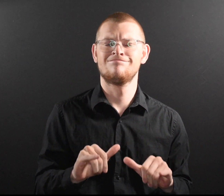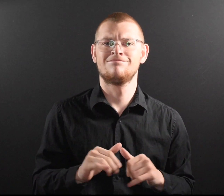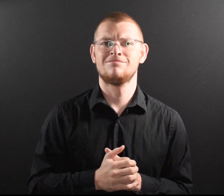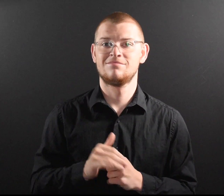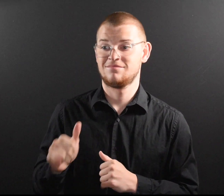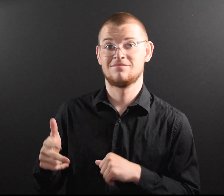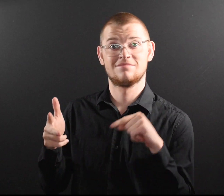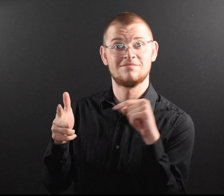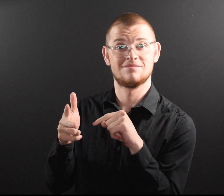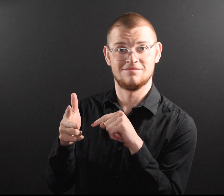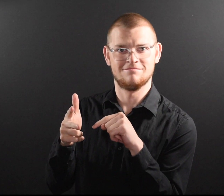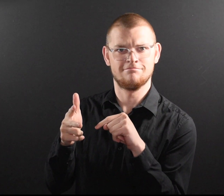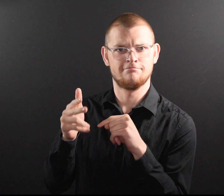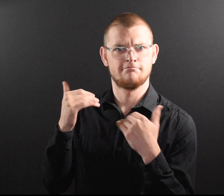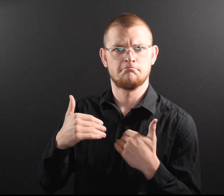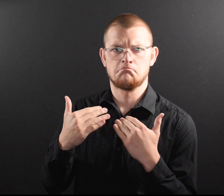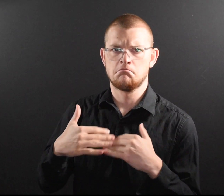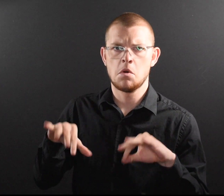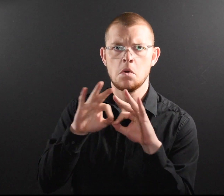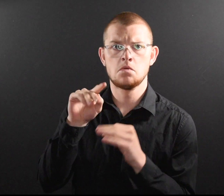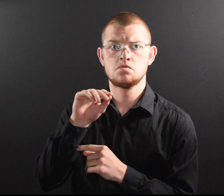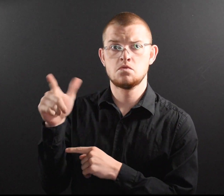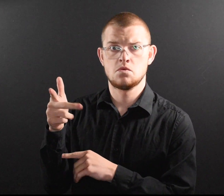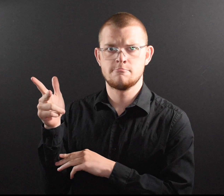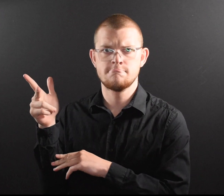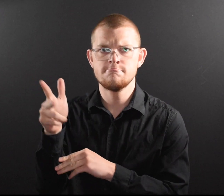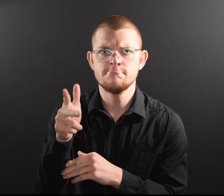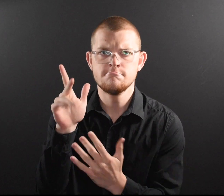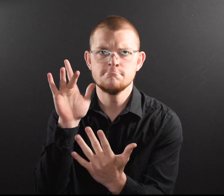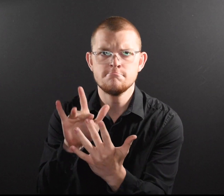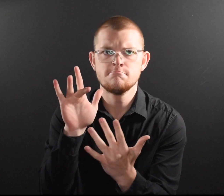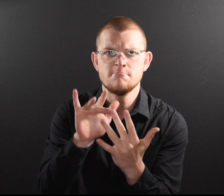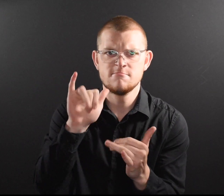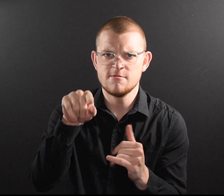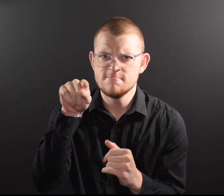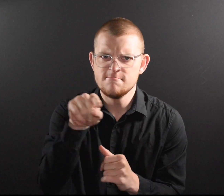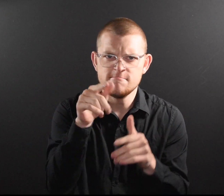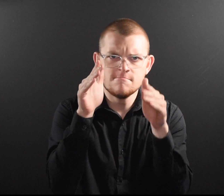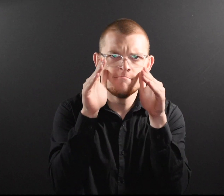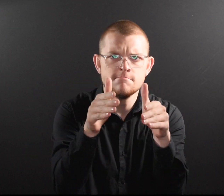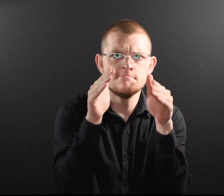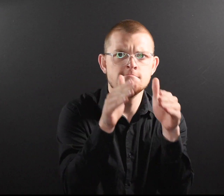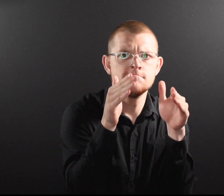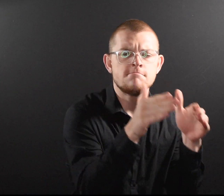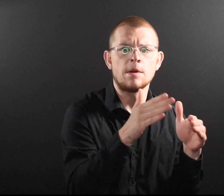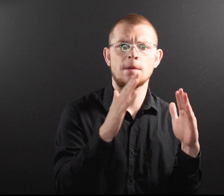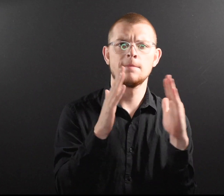Mobile vaccination units are an important tool to reach people from every focus community,